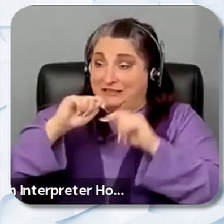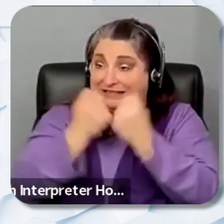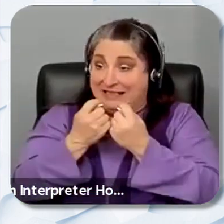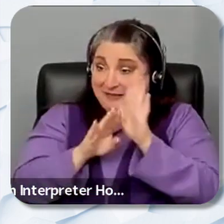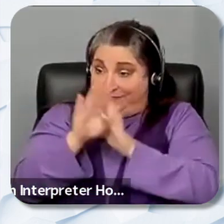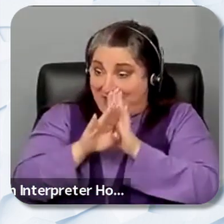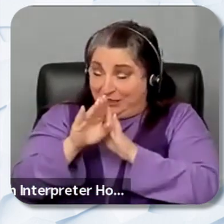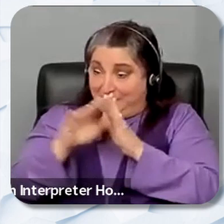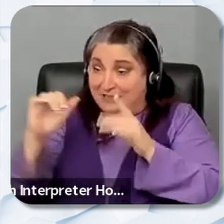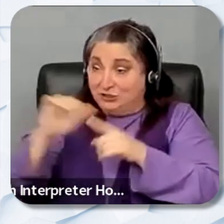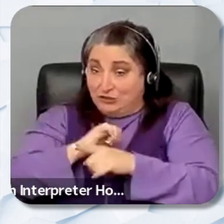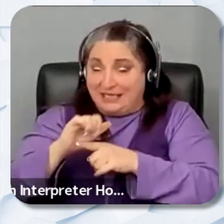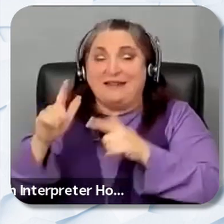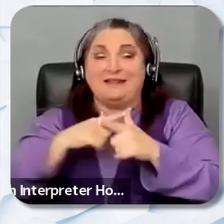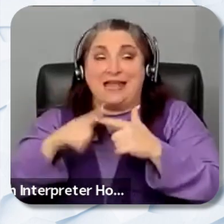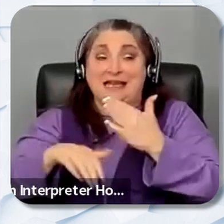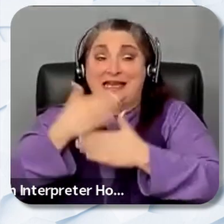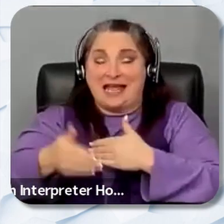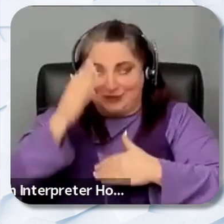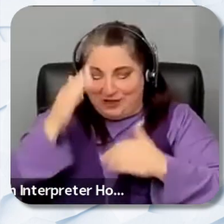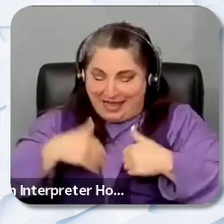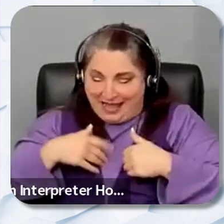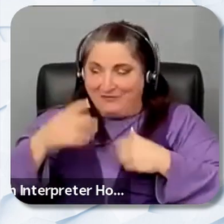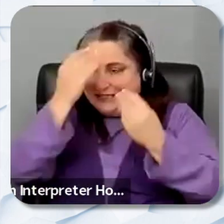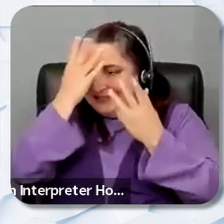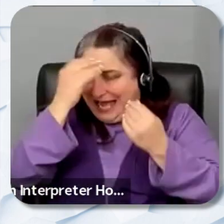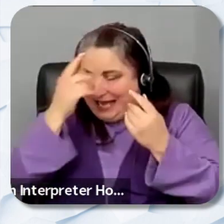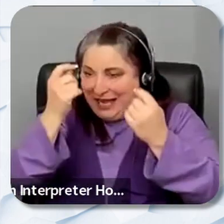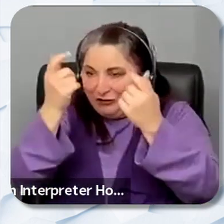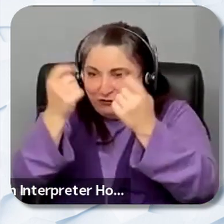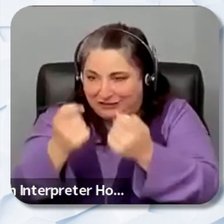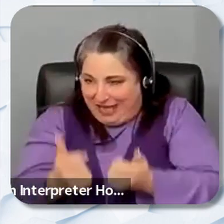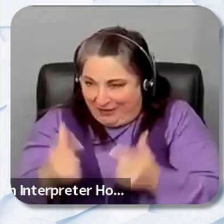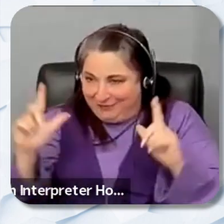data drill down training. I know there were some questions, some discrepancies about the